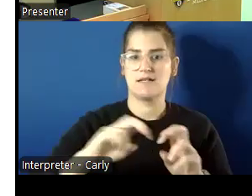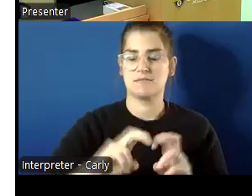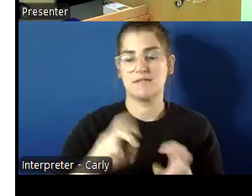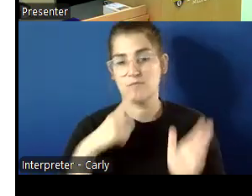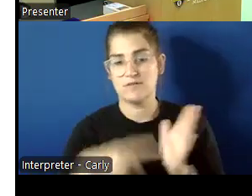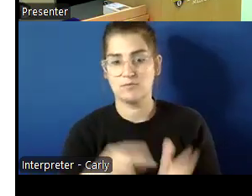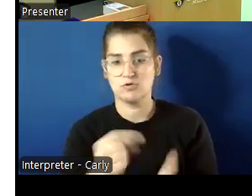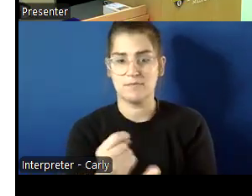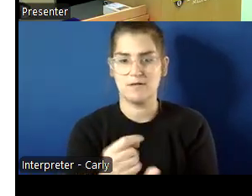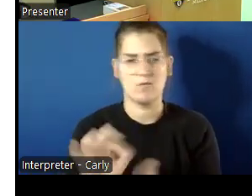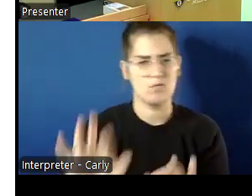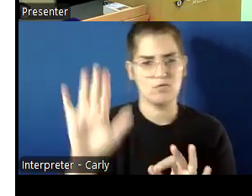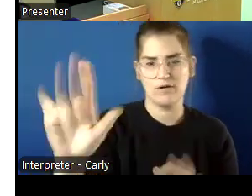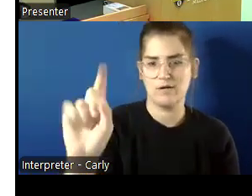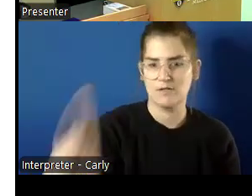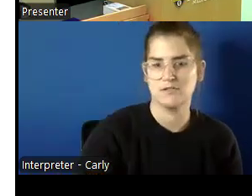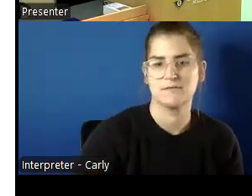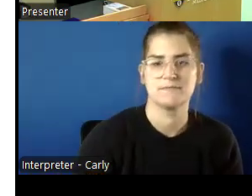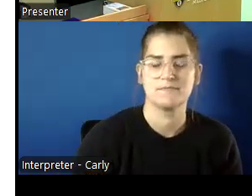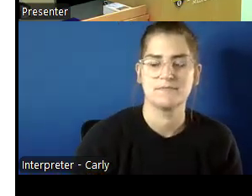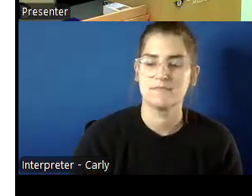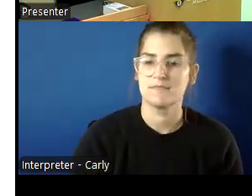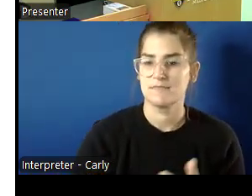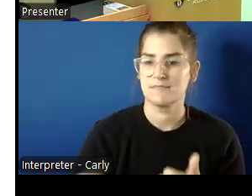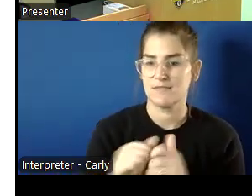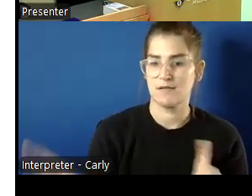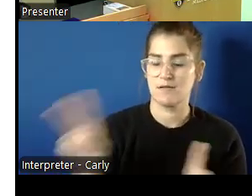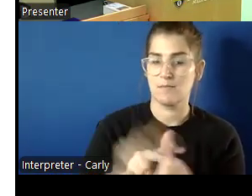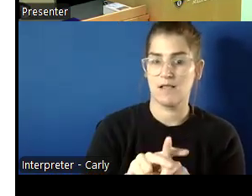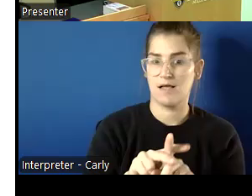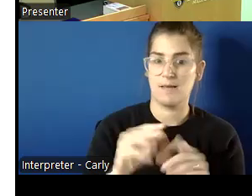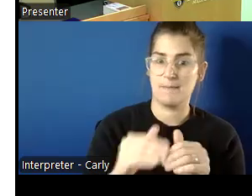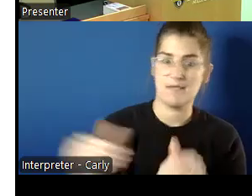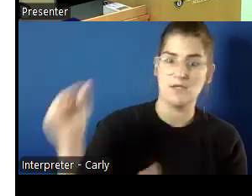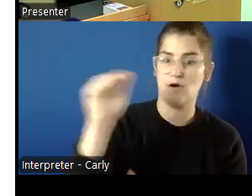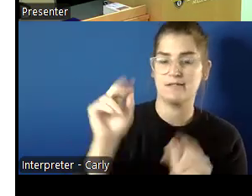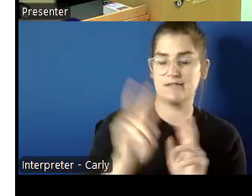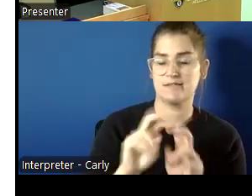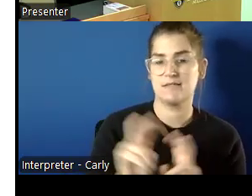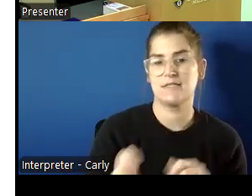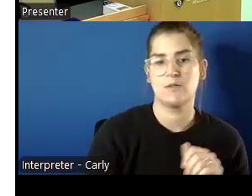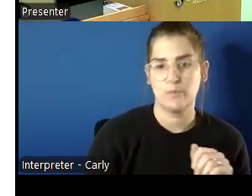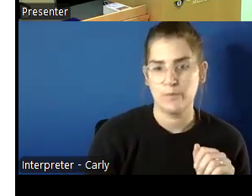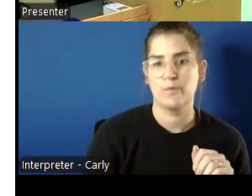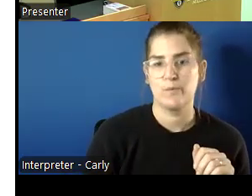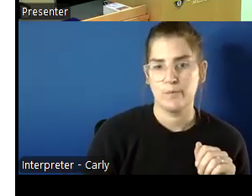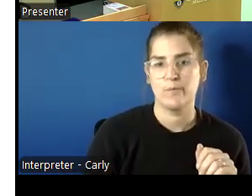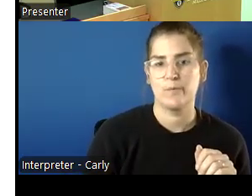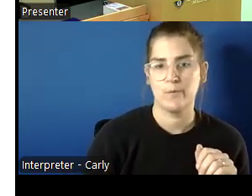Great question. How is this cultural awareness applied beyond uh assessment but also in in